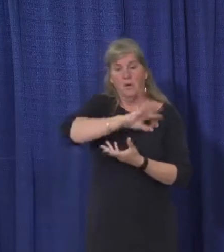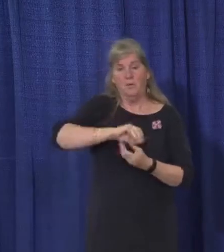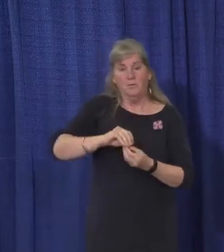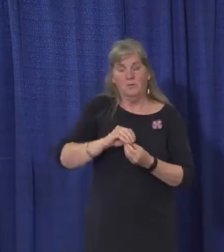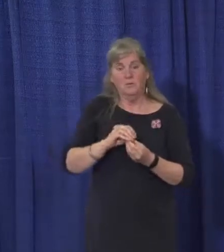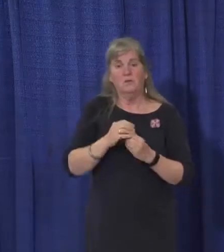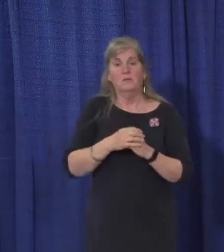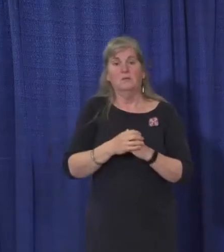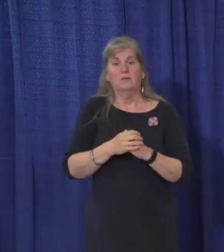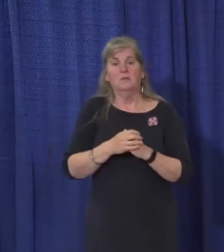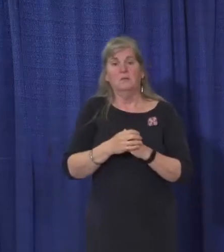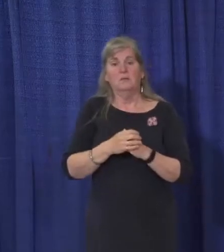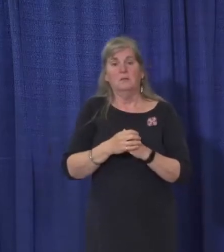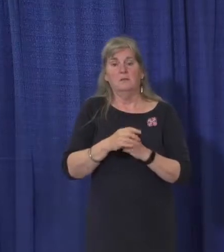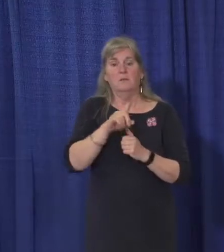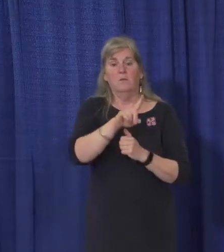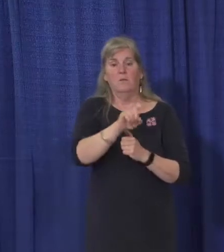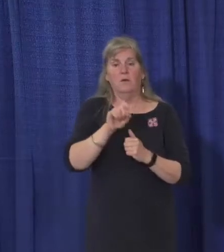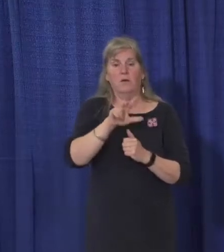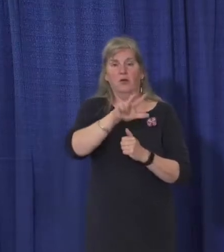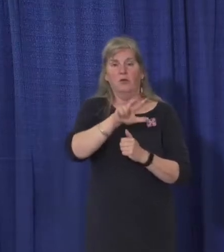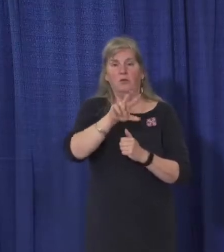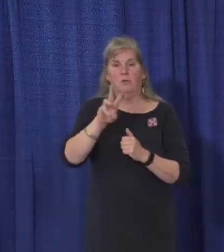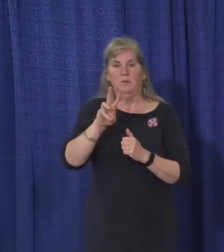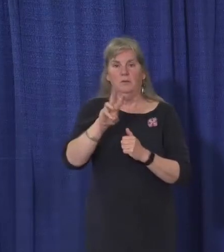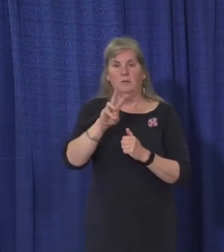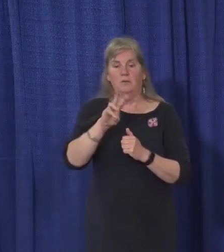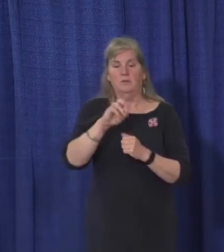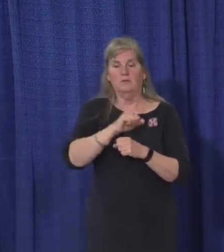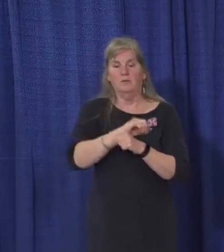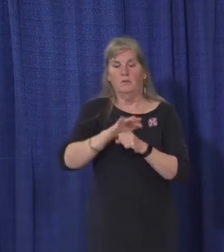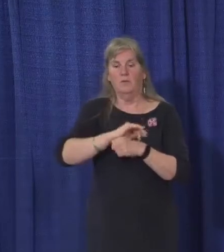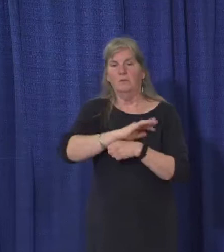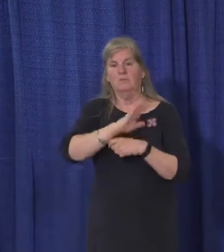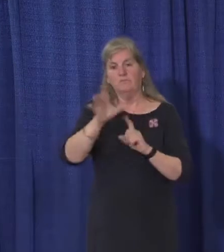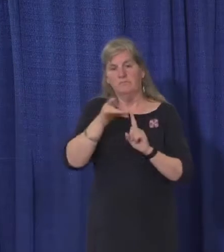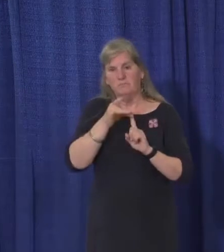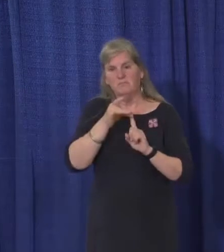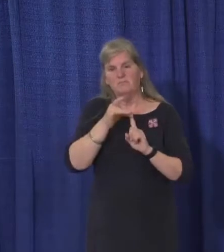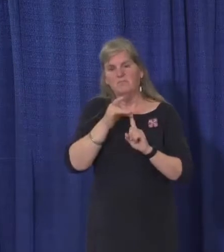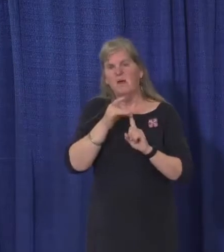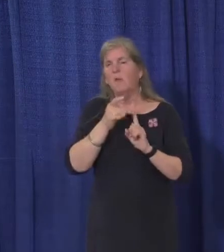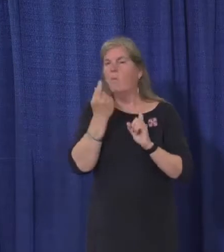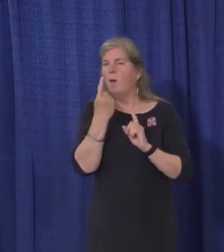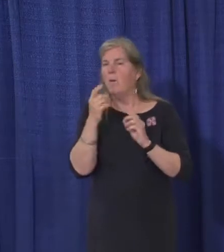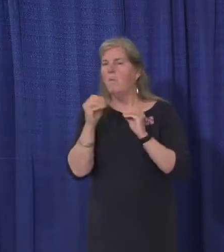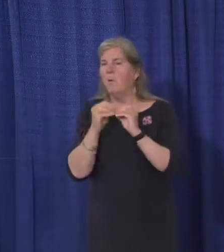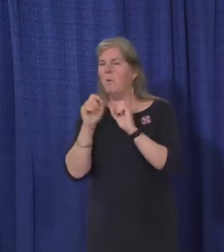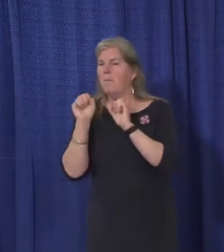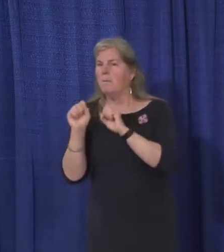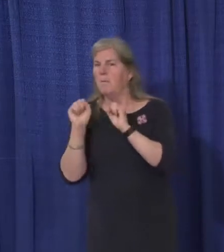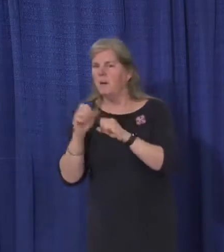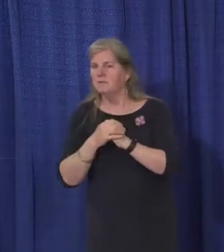This brings the total count to 136 plus one probable case with